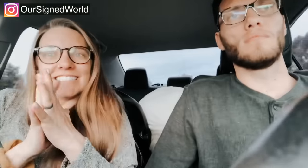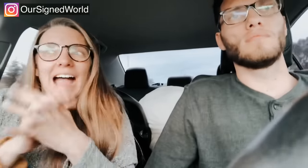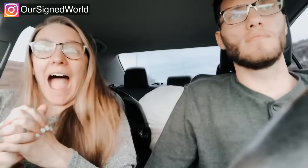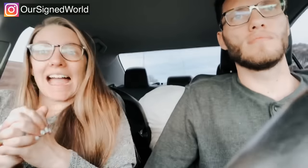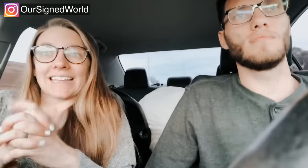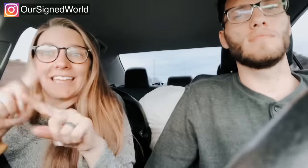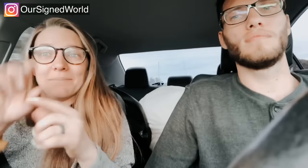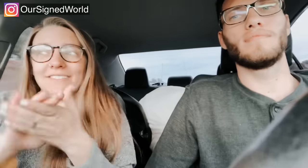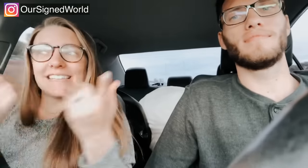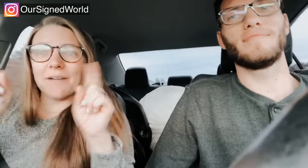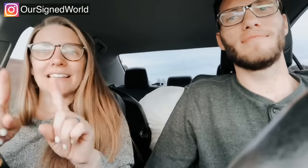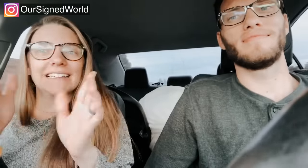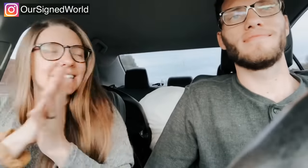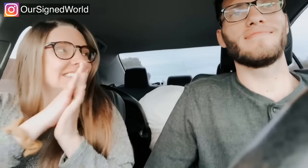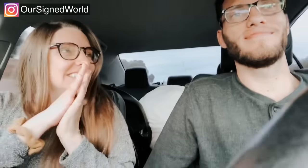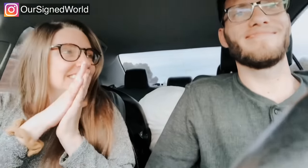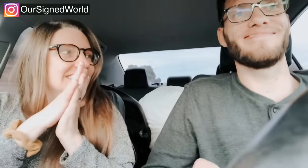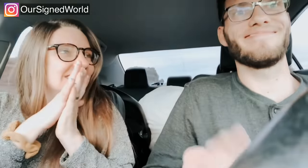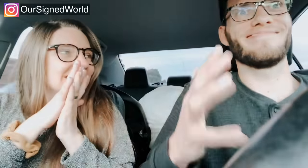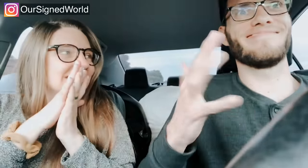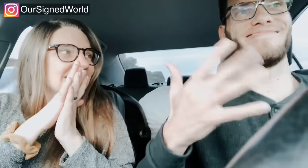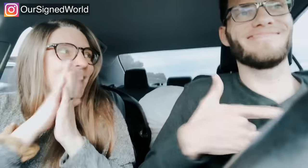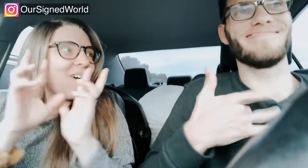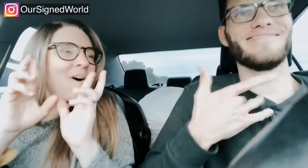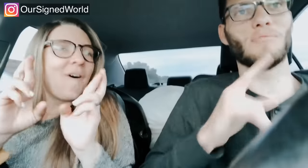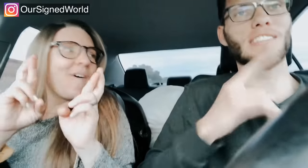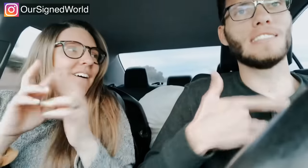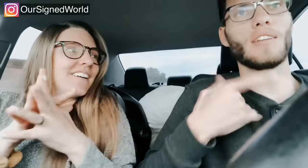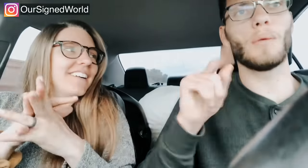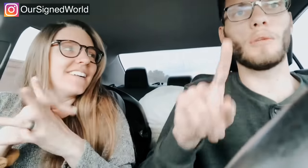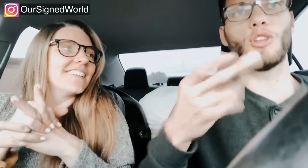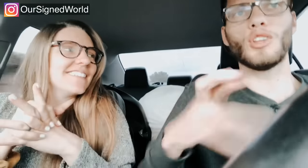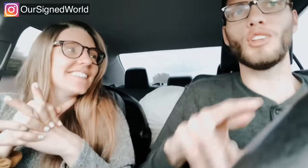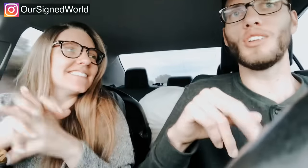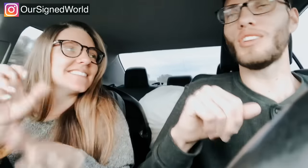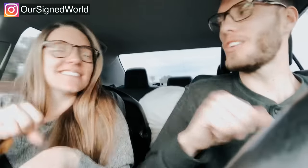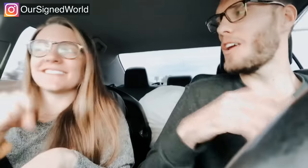I can't believe it's happening! YAYYY! I'm really excited to meet her.